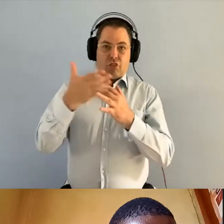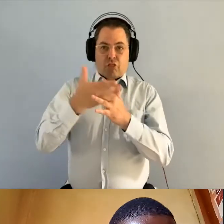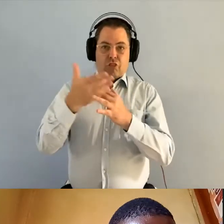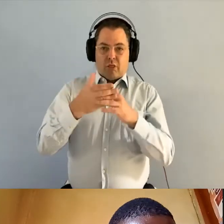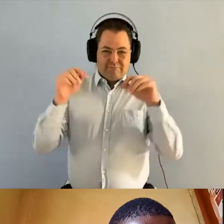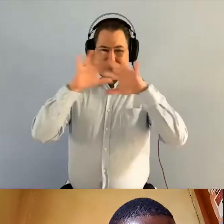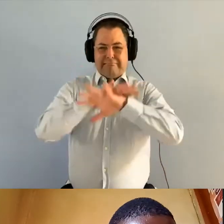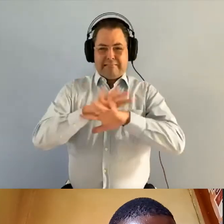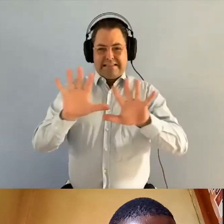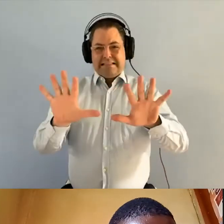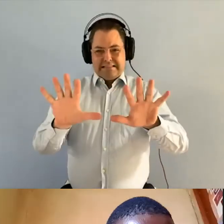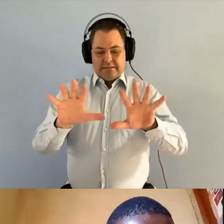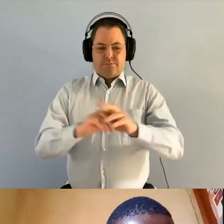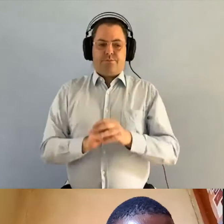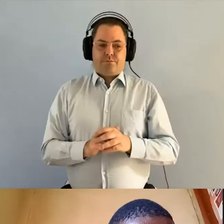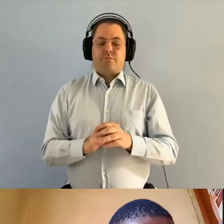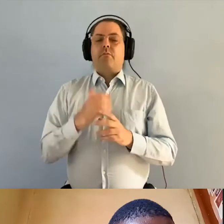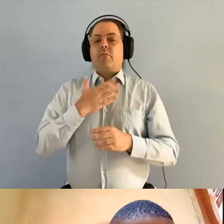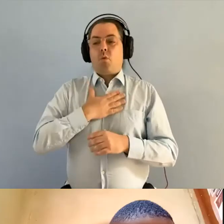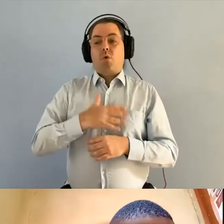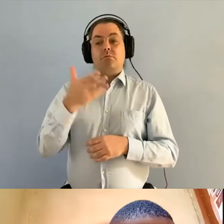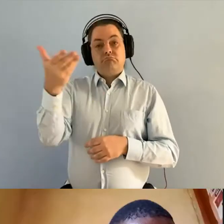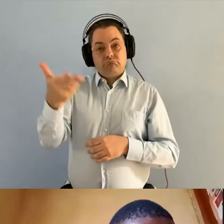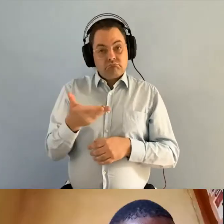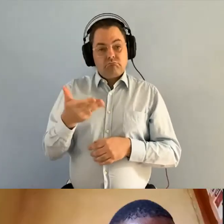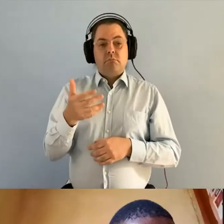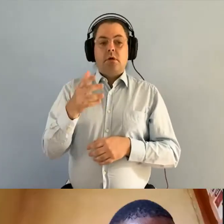. >> ELHAM YOUSSEFIAN: Yeah. I'm